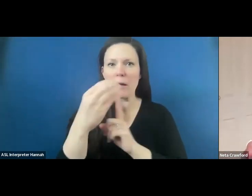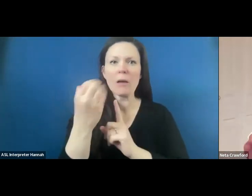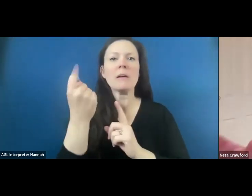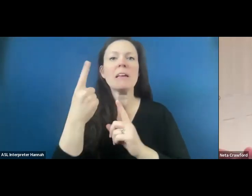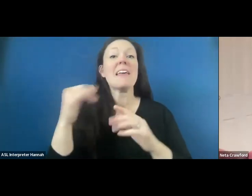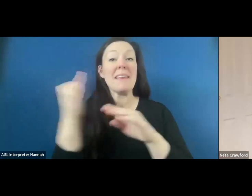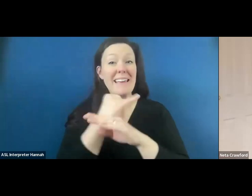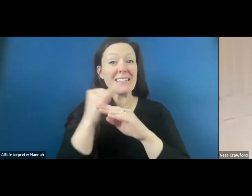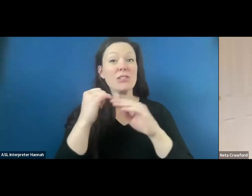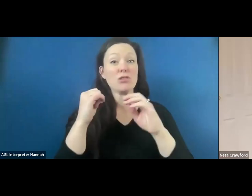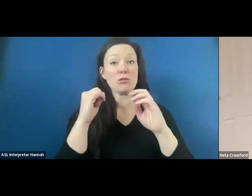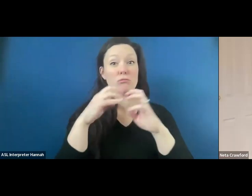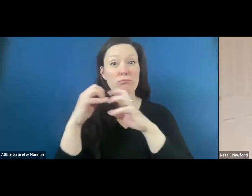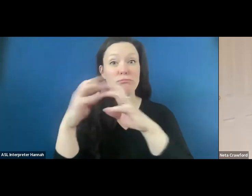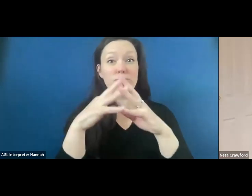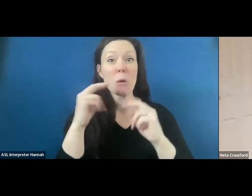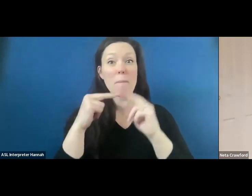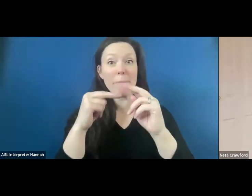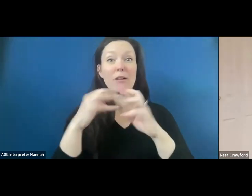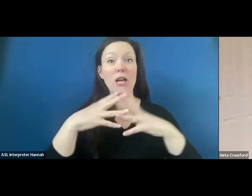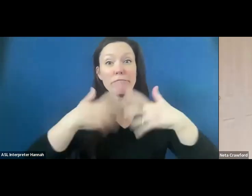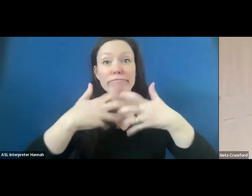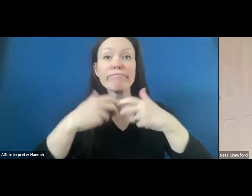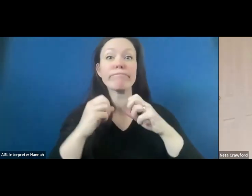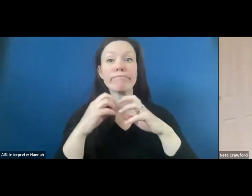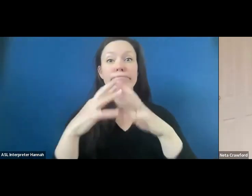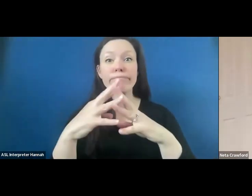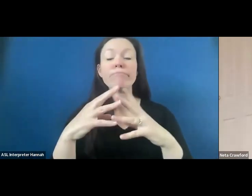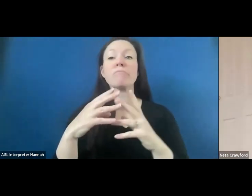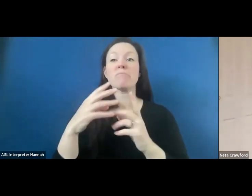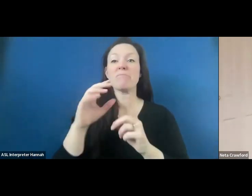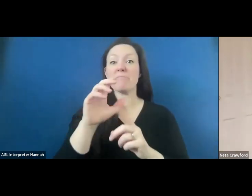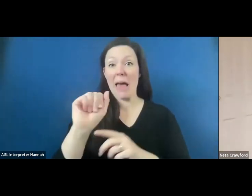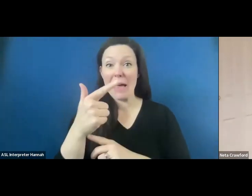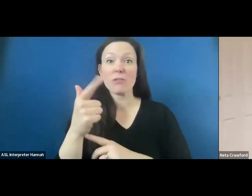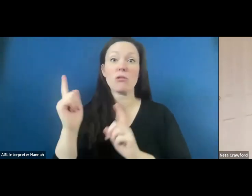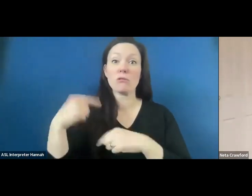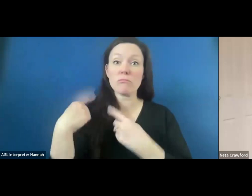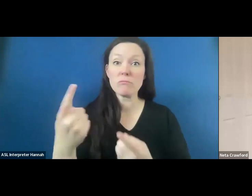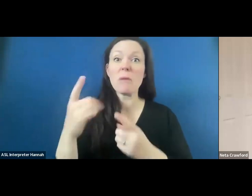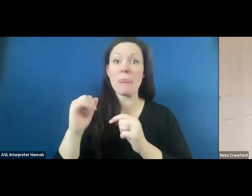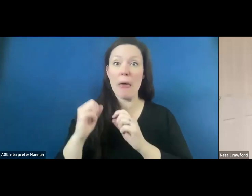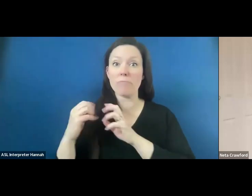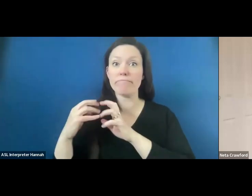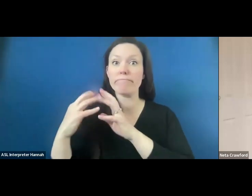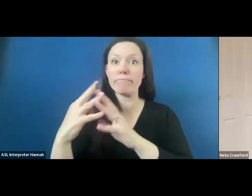the industrial revolution, and industrial agriculture led to increases in greenhouse gas emissions.